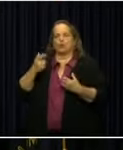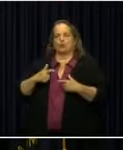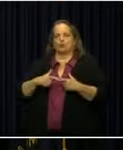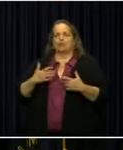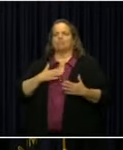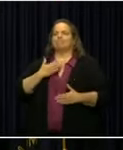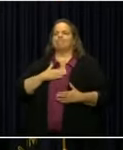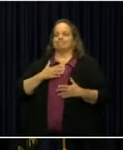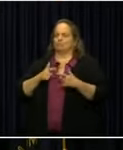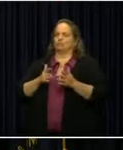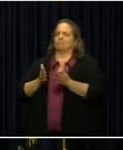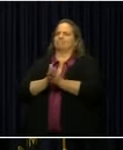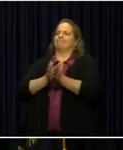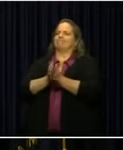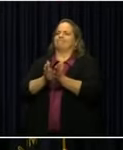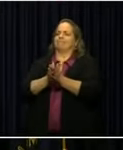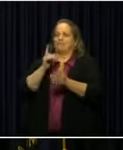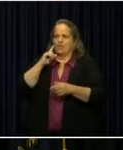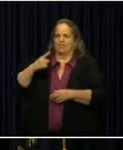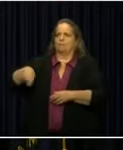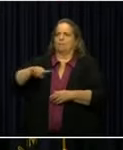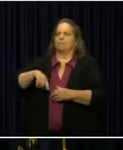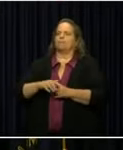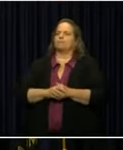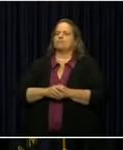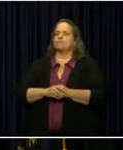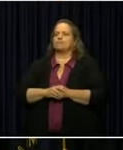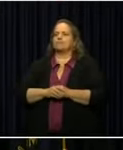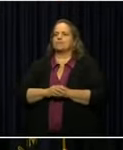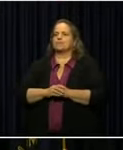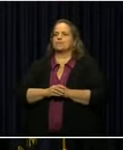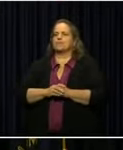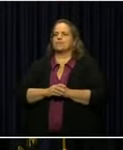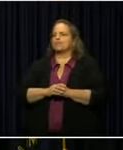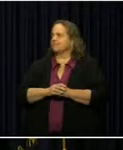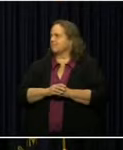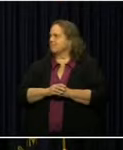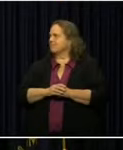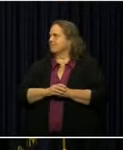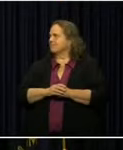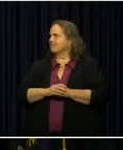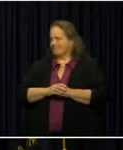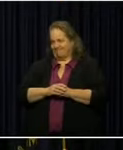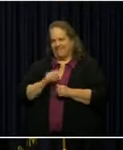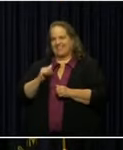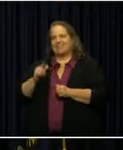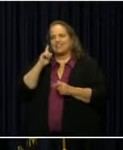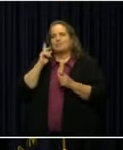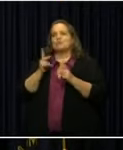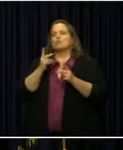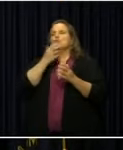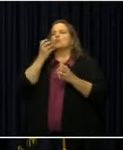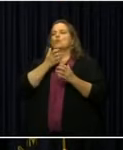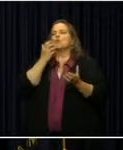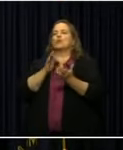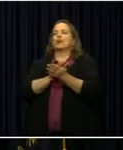OUR HUMANITY, HOW MUCH WE CARE ABOUT PEOPLE WE NEVER MET DETERMINES HOW WELL WE DO IN